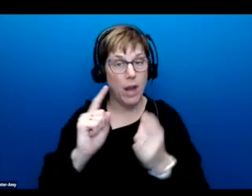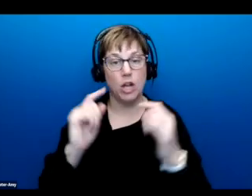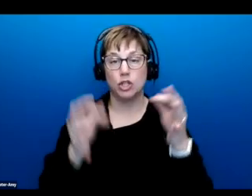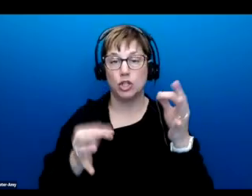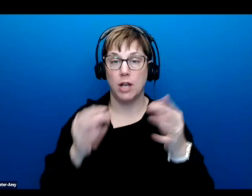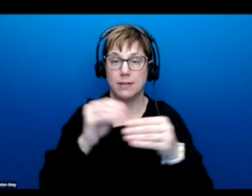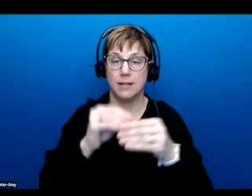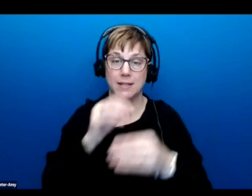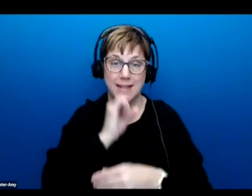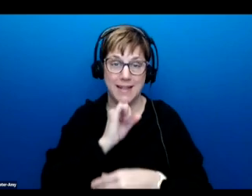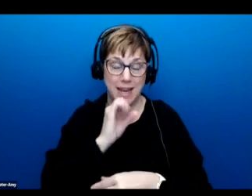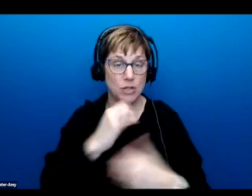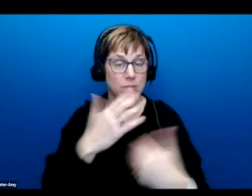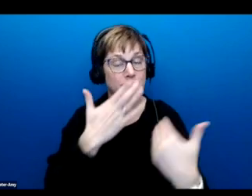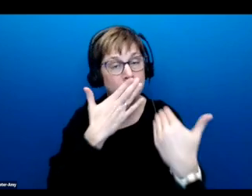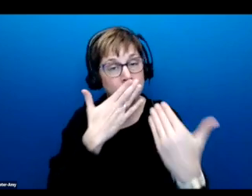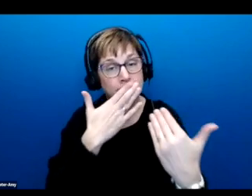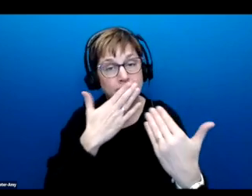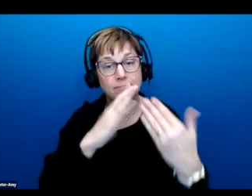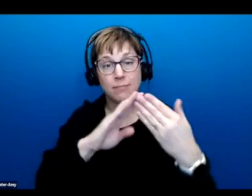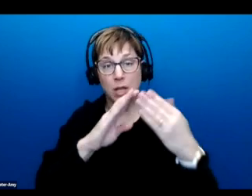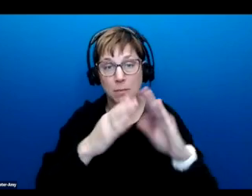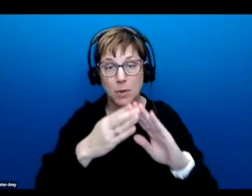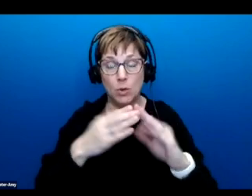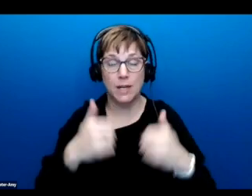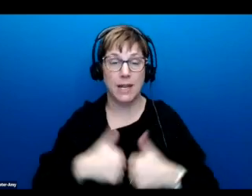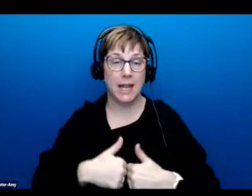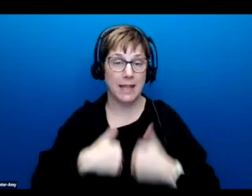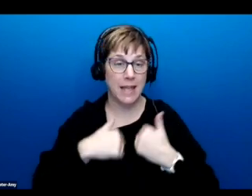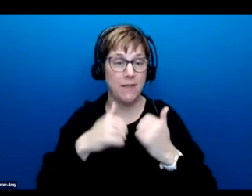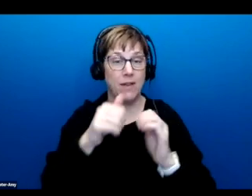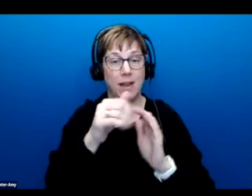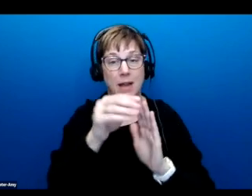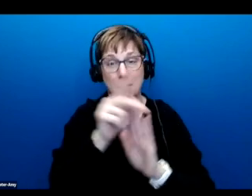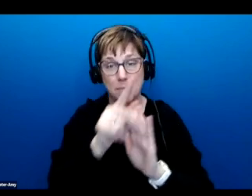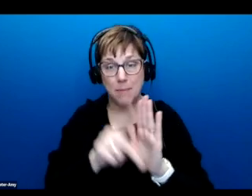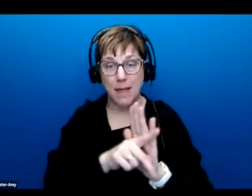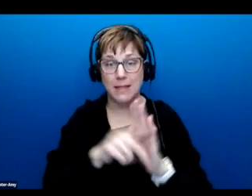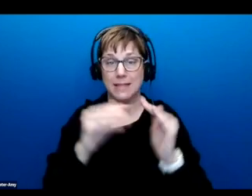A big thank you to the Community Living Policy and Equity Centers for having me.